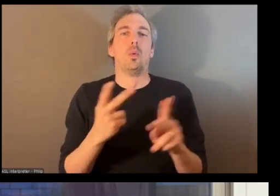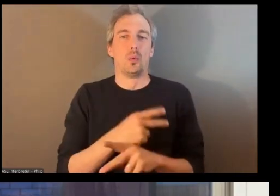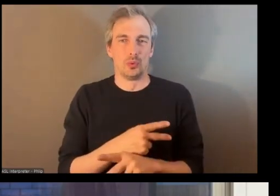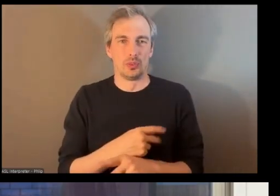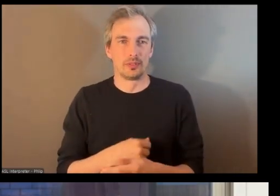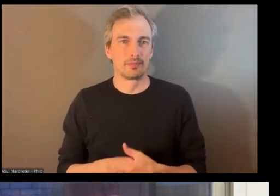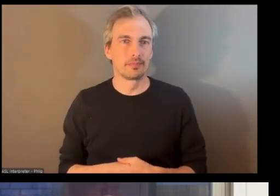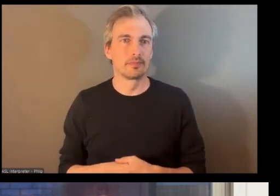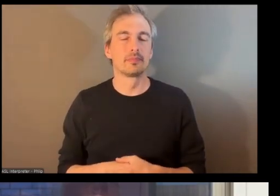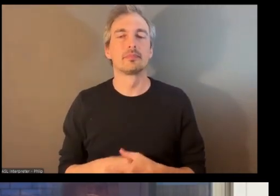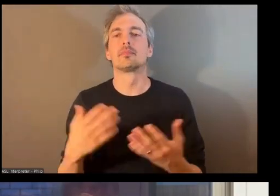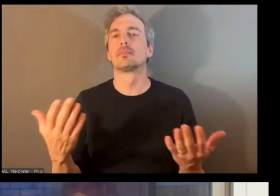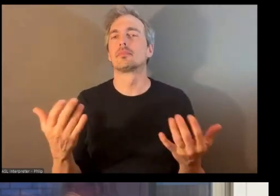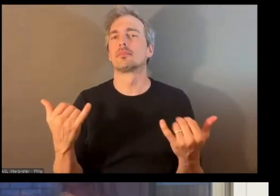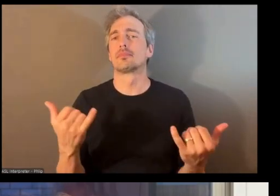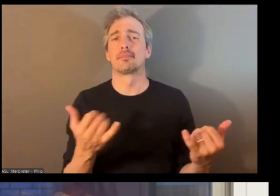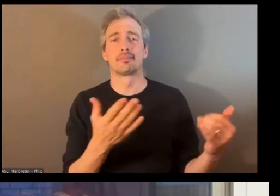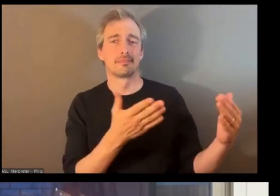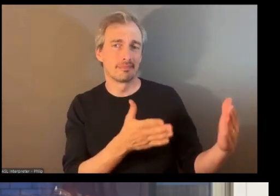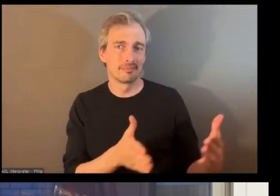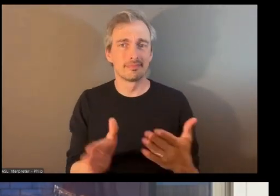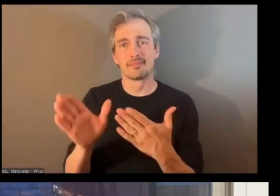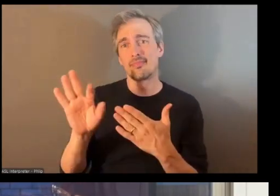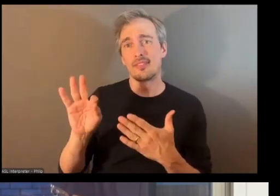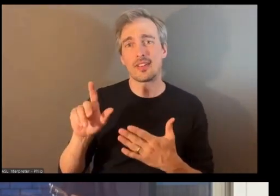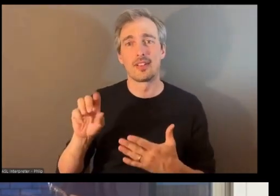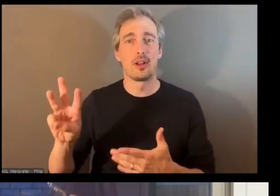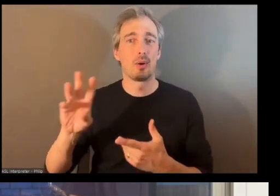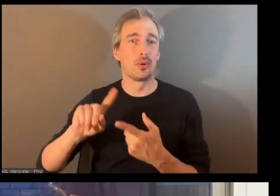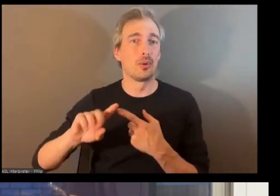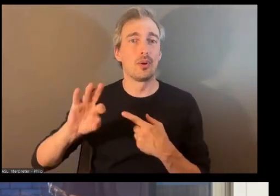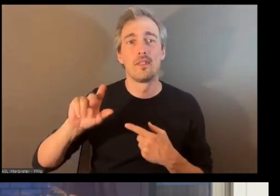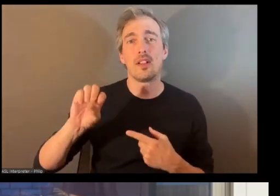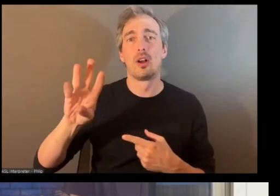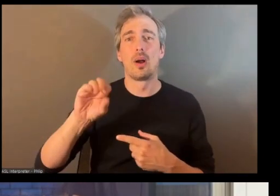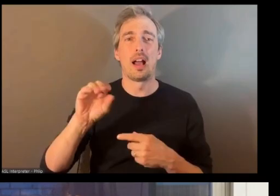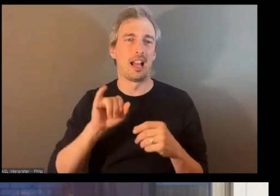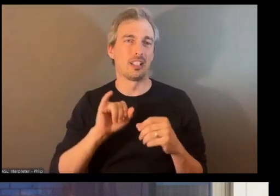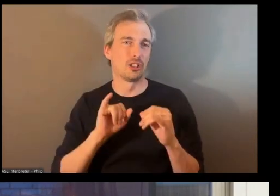Consistent flows and consistent icons are such a great support. Huge love.